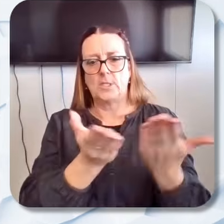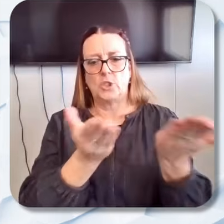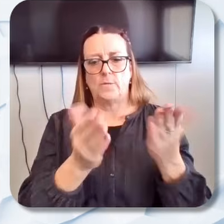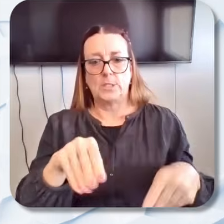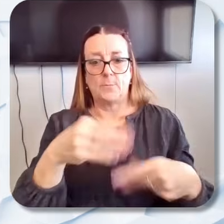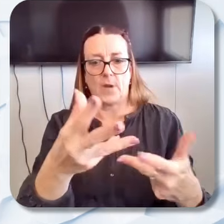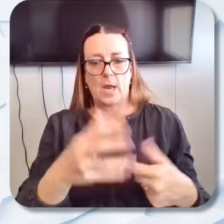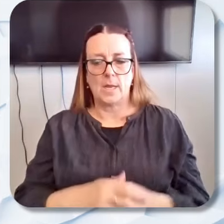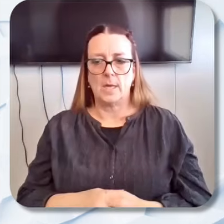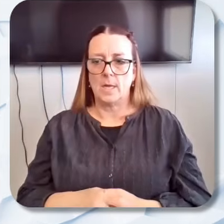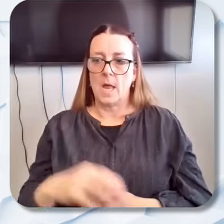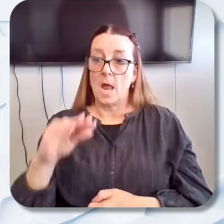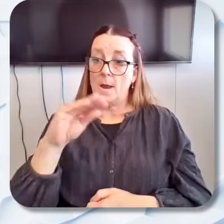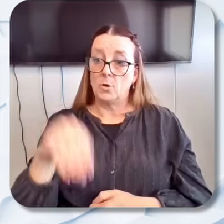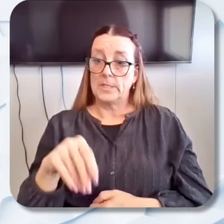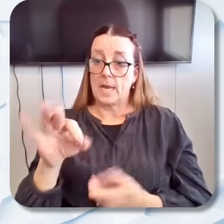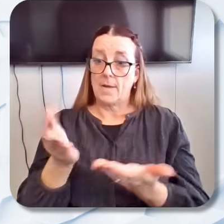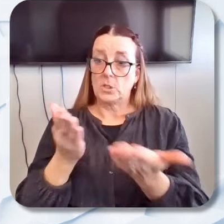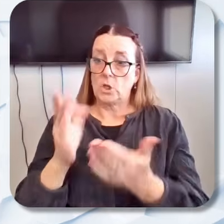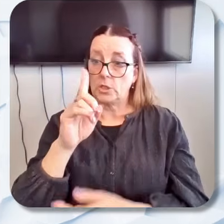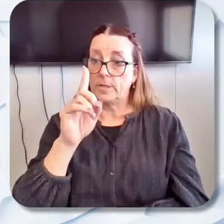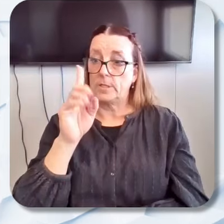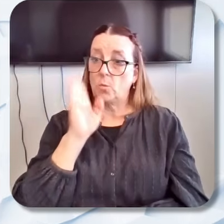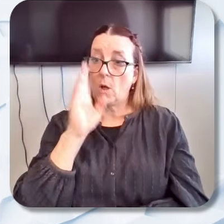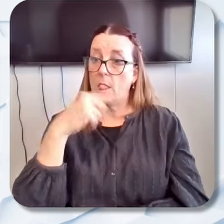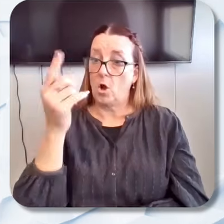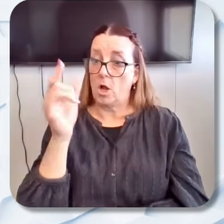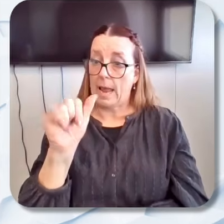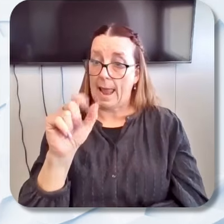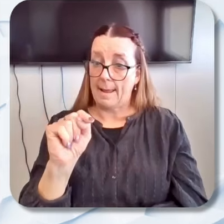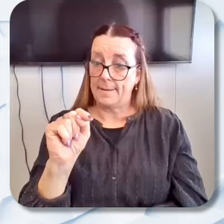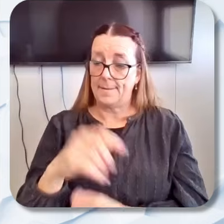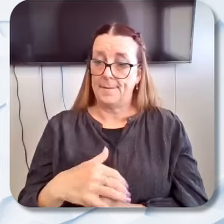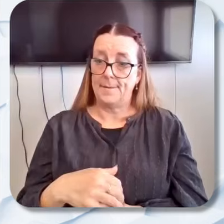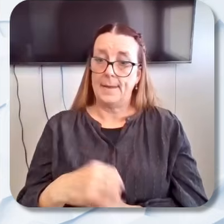So the percent of services would look at We have like I said, if a student was supposed